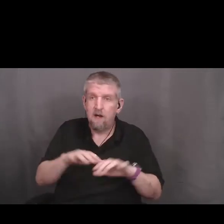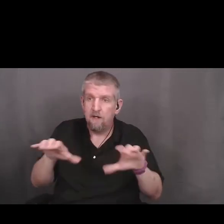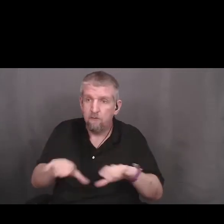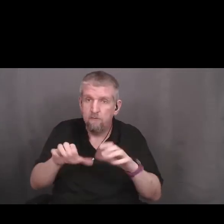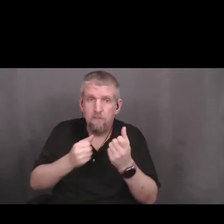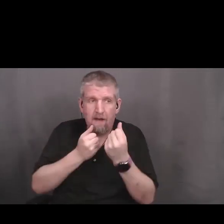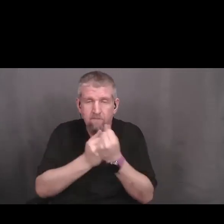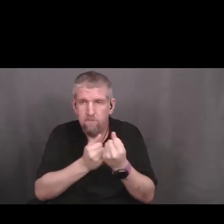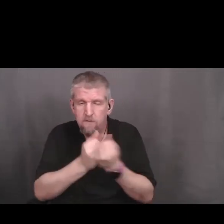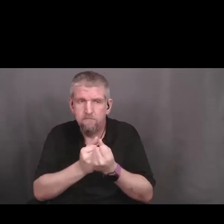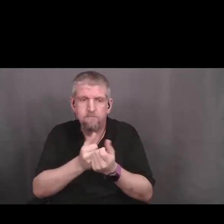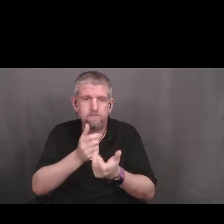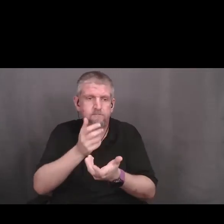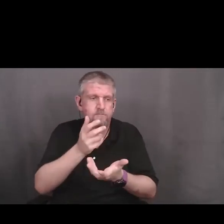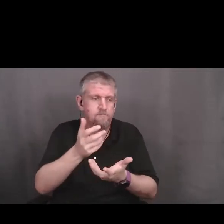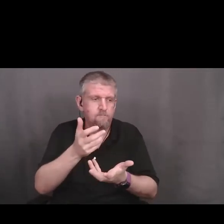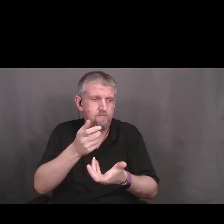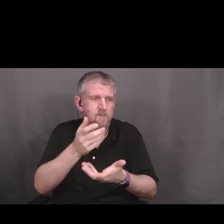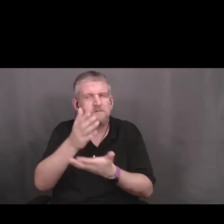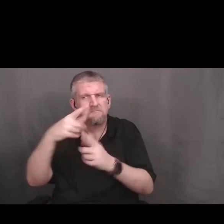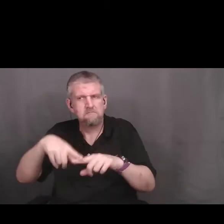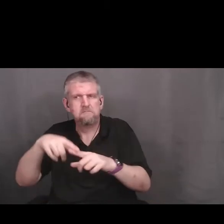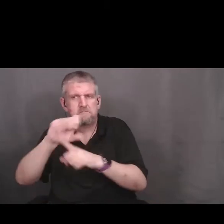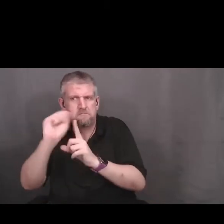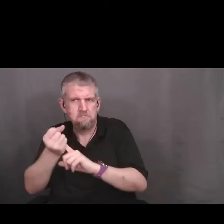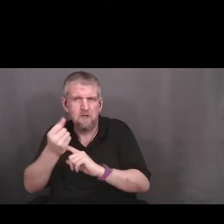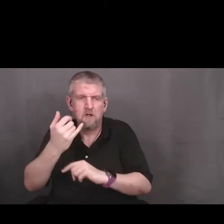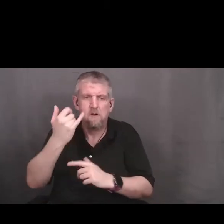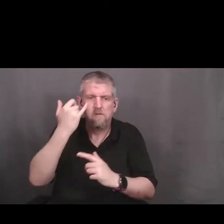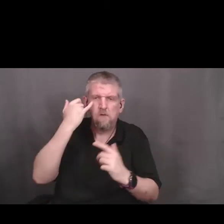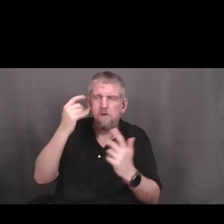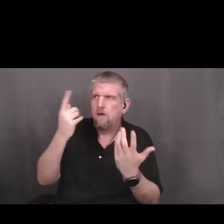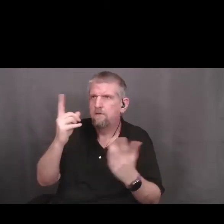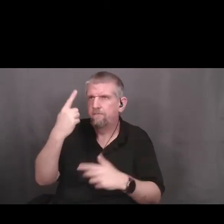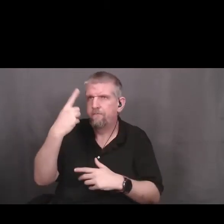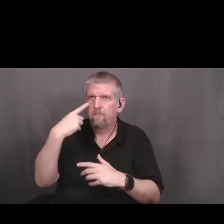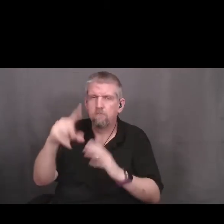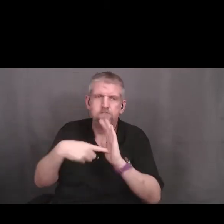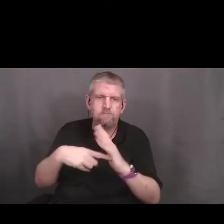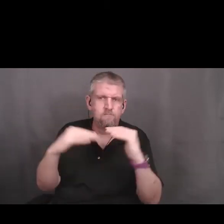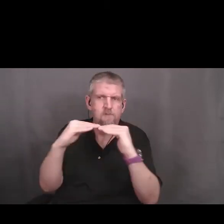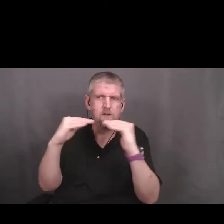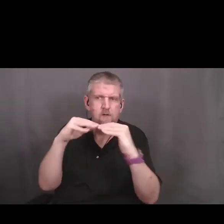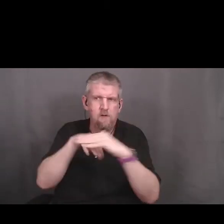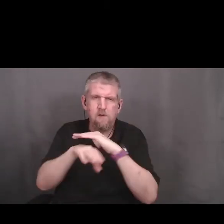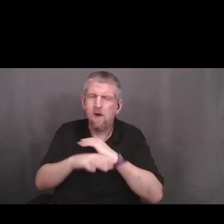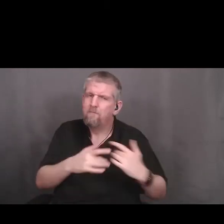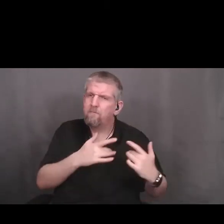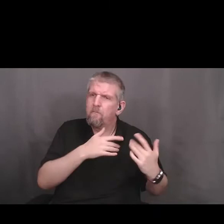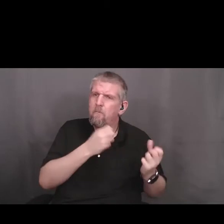in some situations such as equal access, I believe a lot of them are not attorneys,